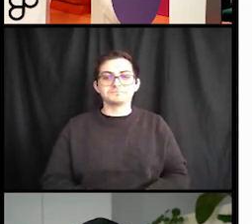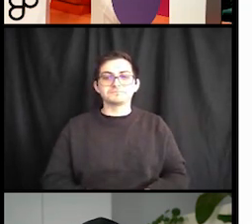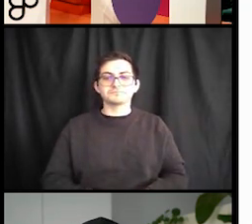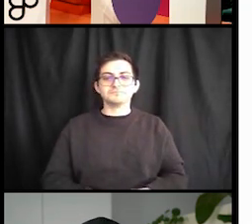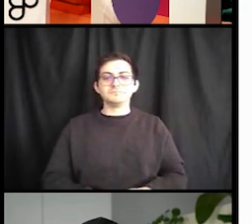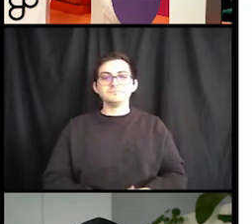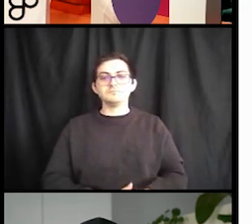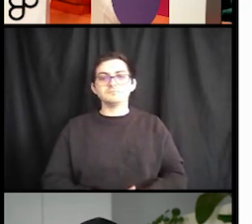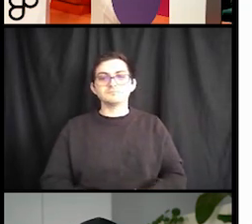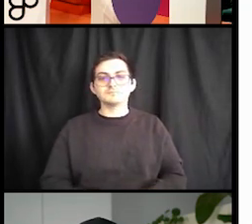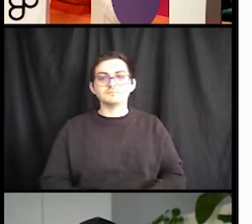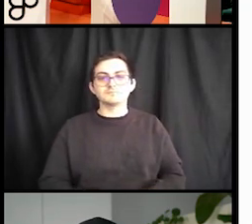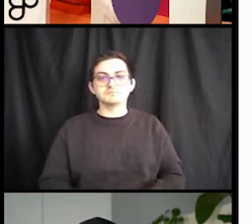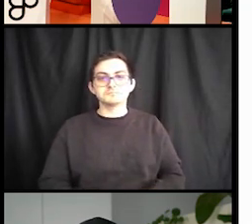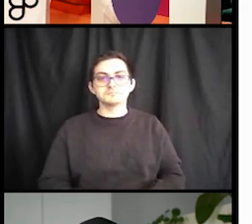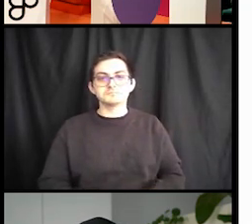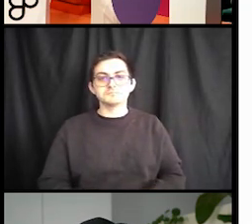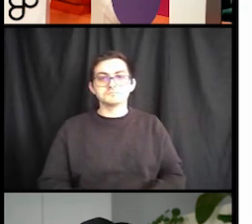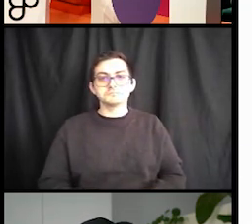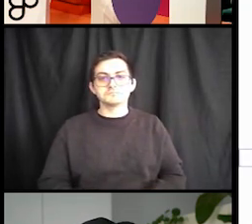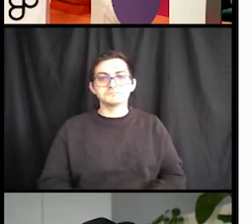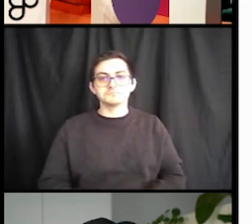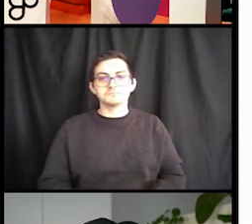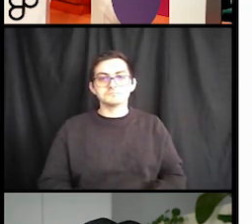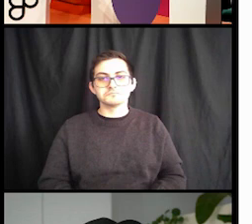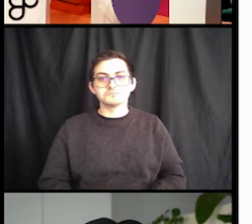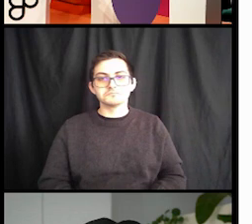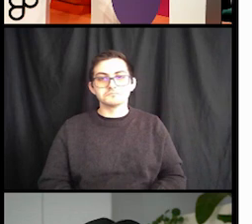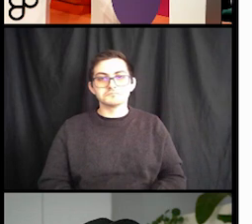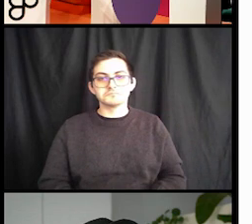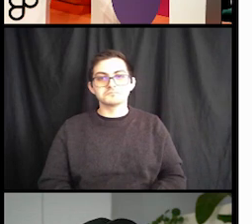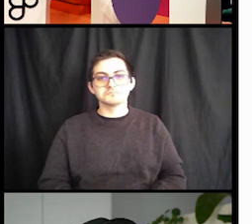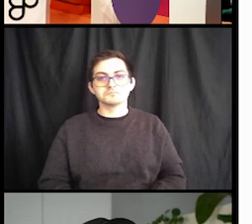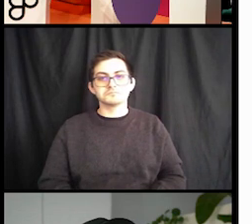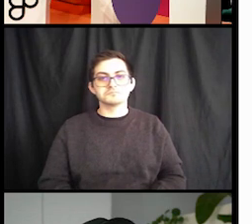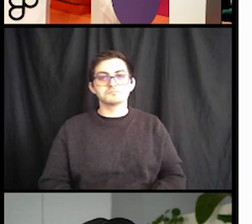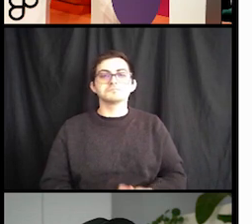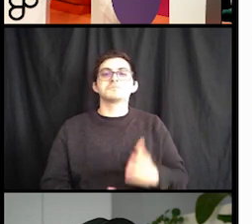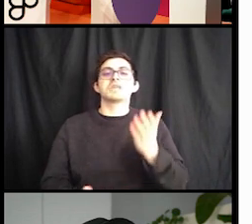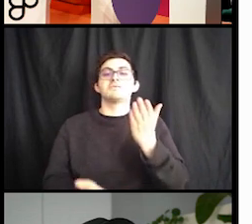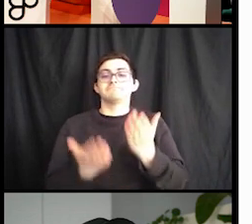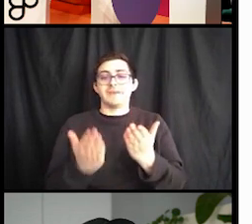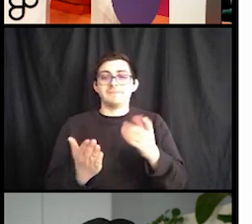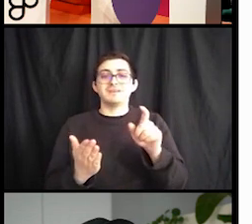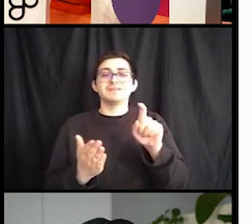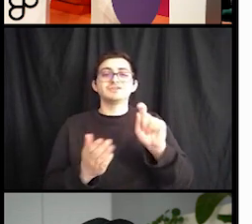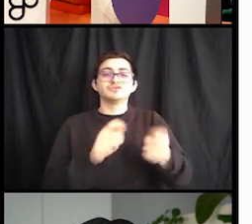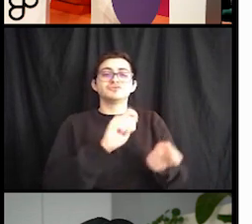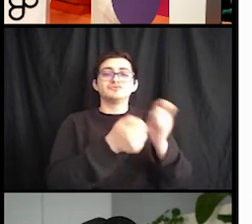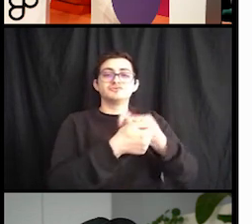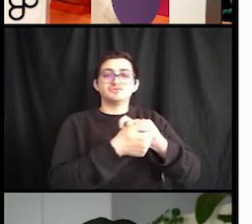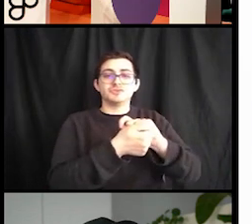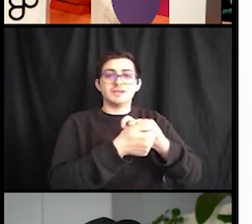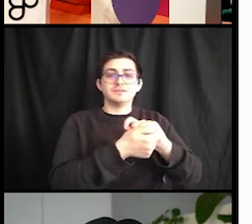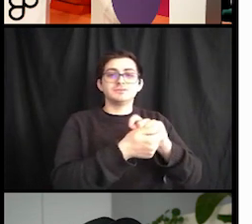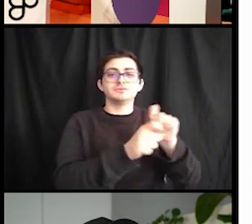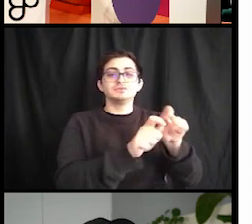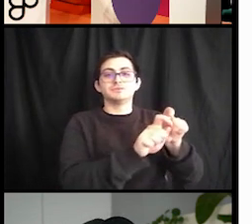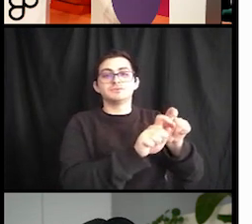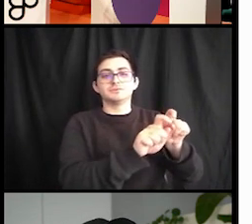Maybe we should try changing it to the grand green color and see how that works. Yeah I think that's a pretty clear improvement,